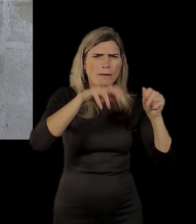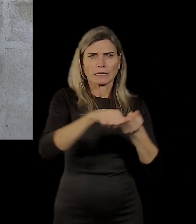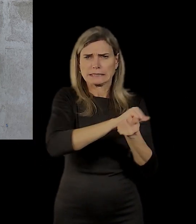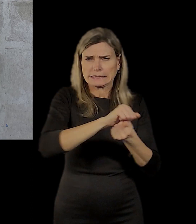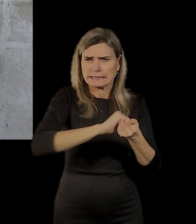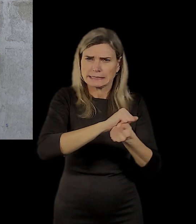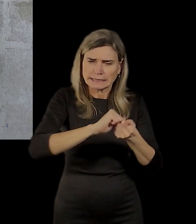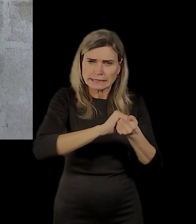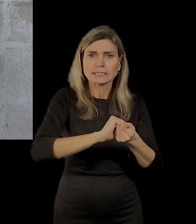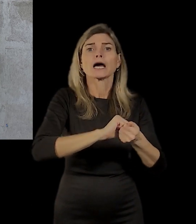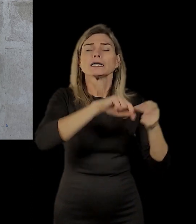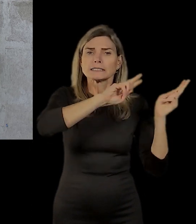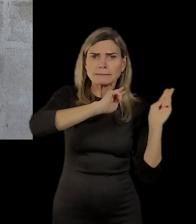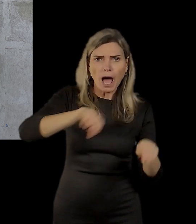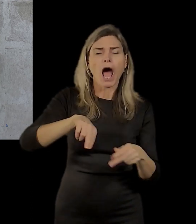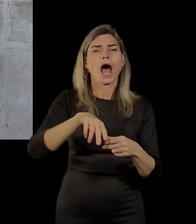the buildings will be made of, we use